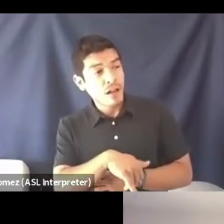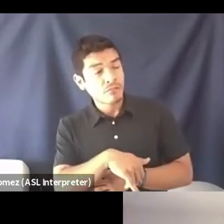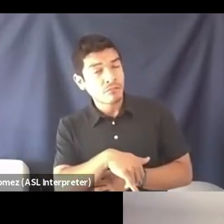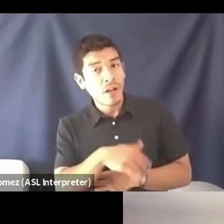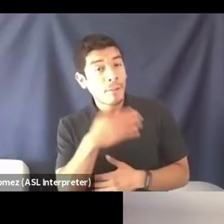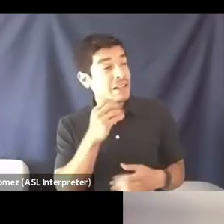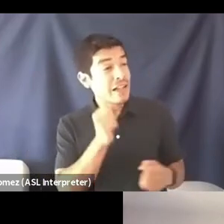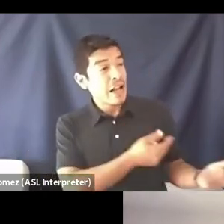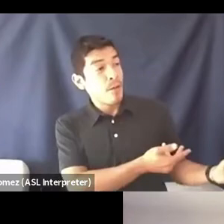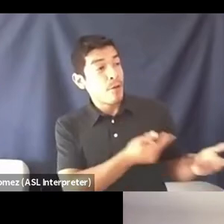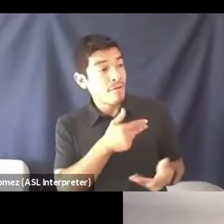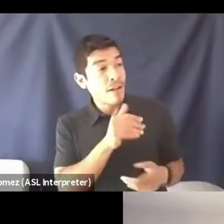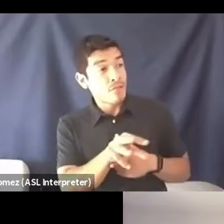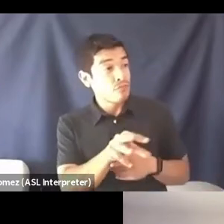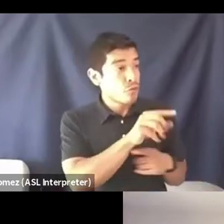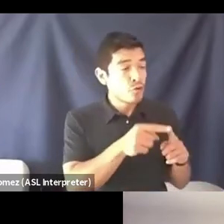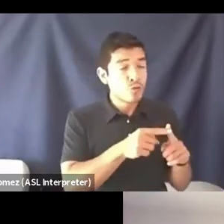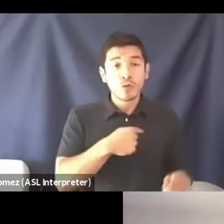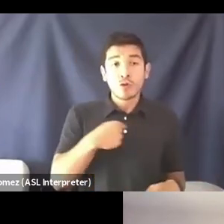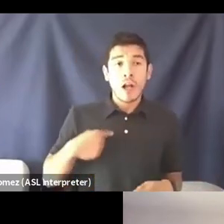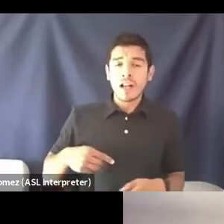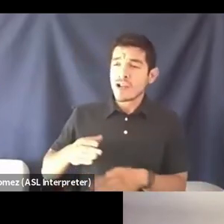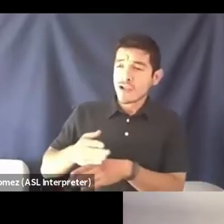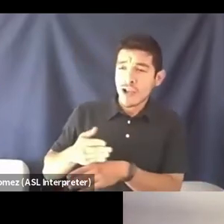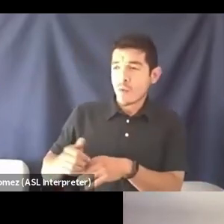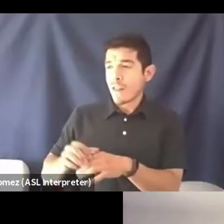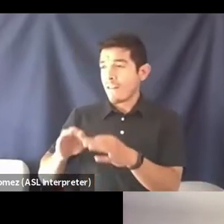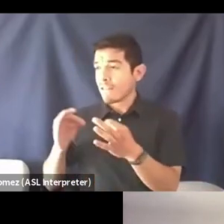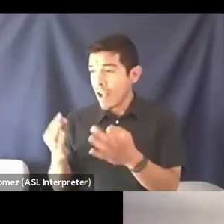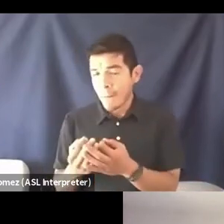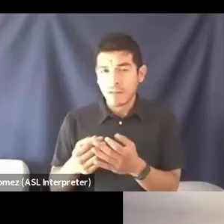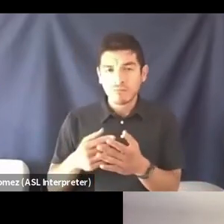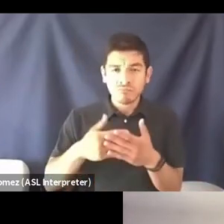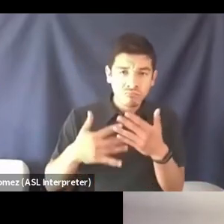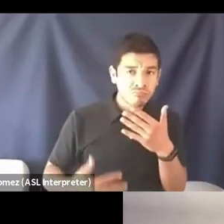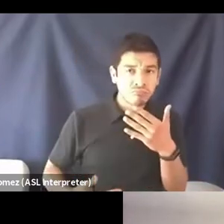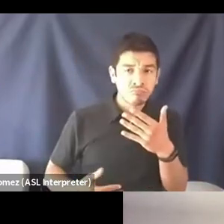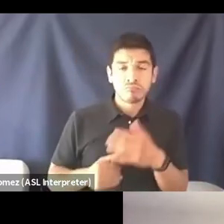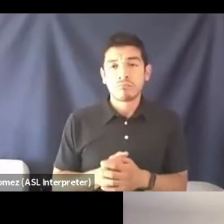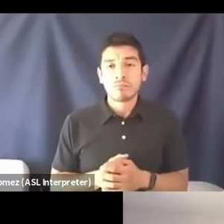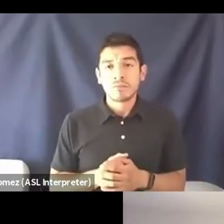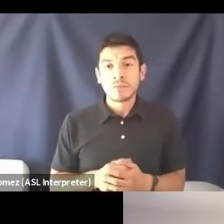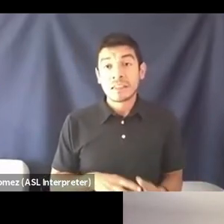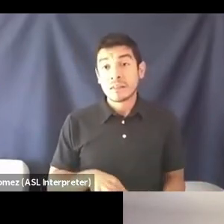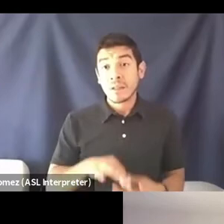the footage to China to share with their relatives, family members. Especially Yingying was actually the first person